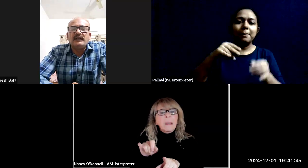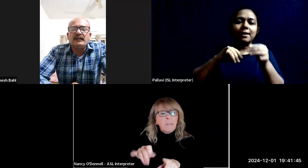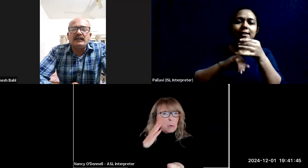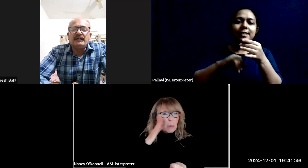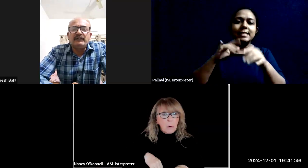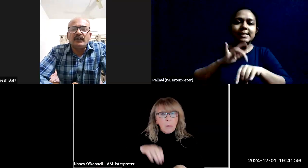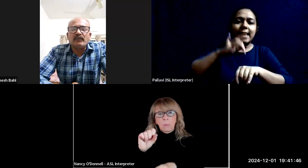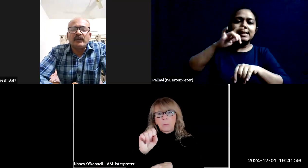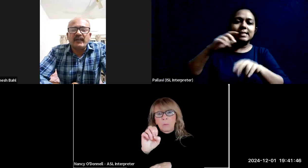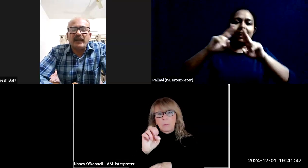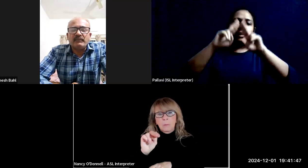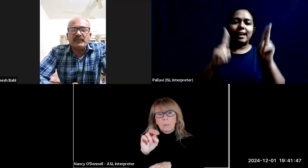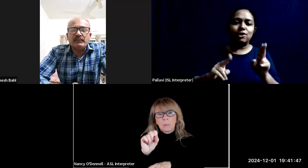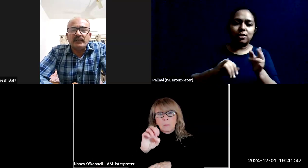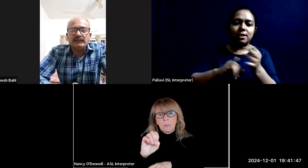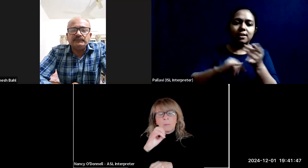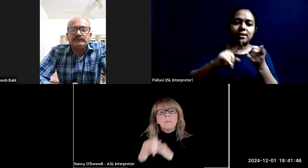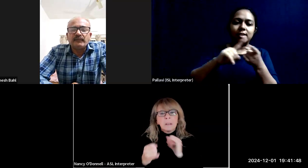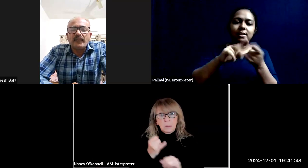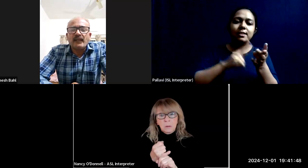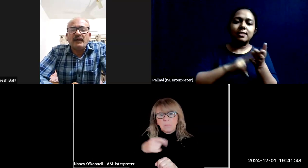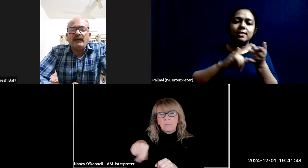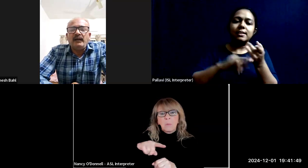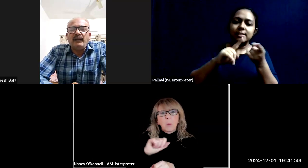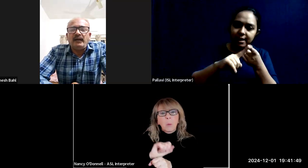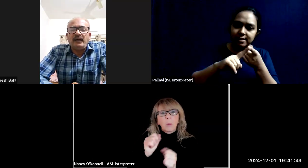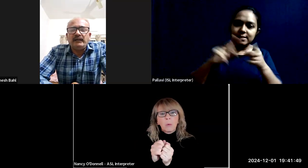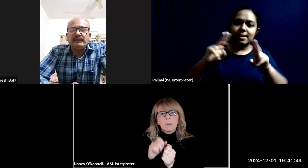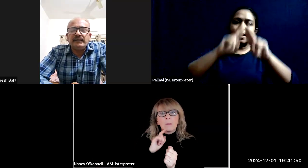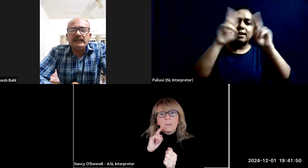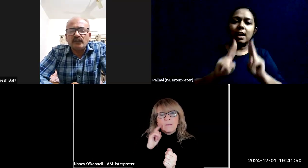they work for deafblind people.